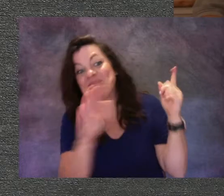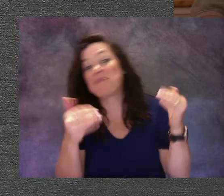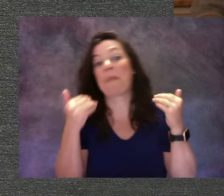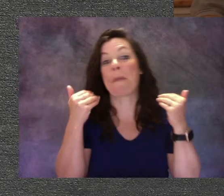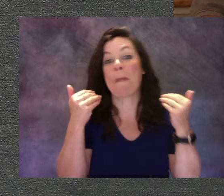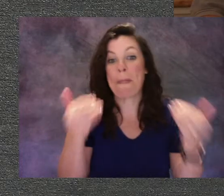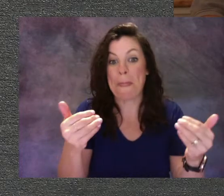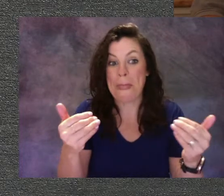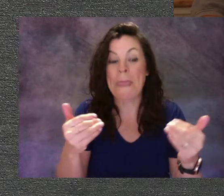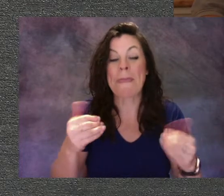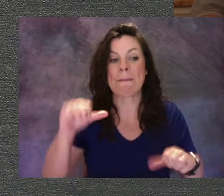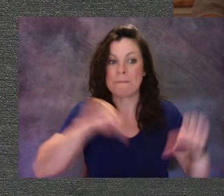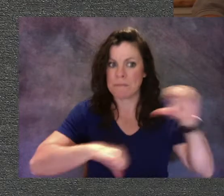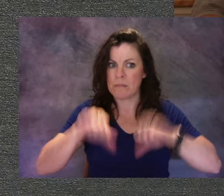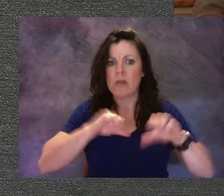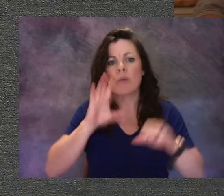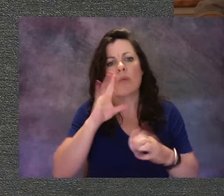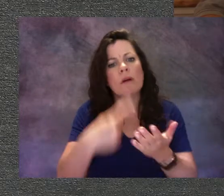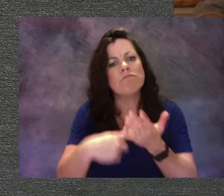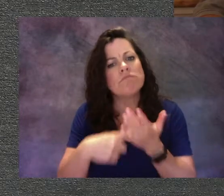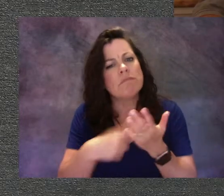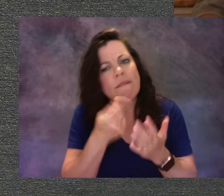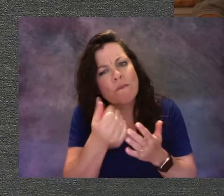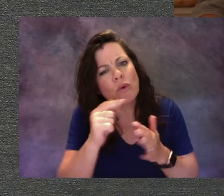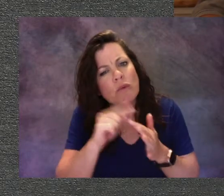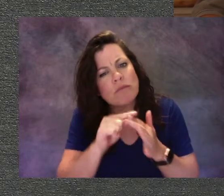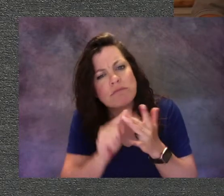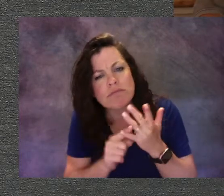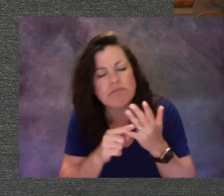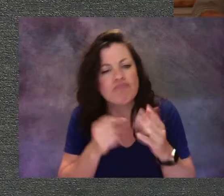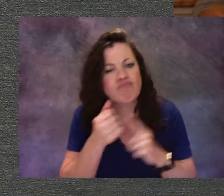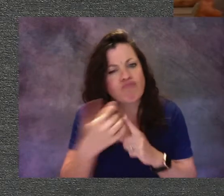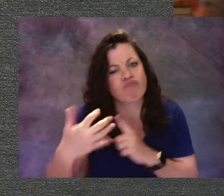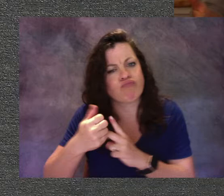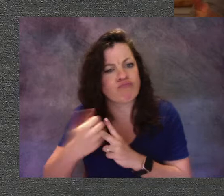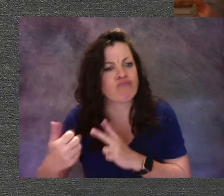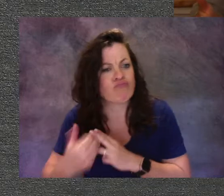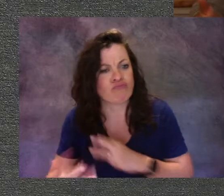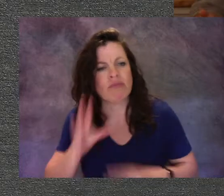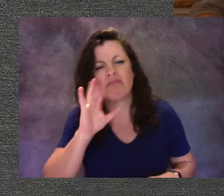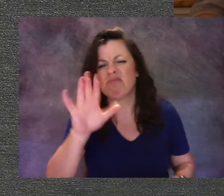I wanted to talk to you about a couple of things. I wanted to talk to you about germs,